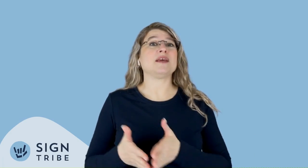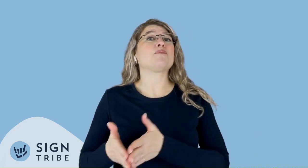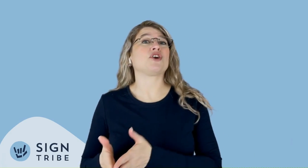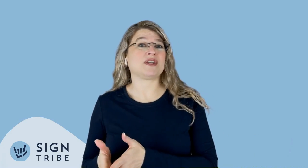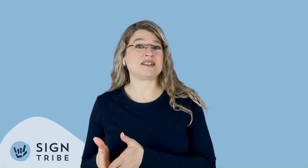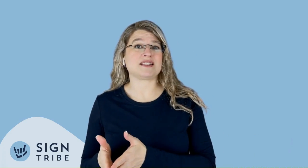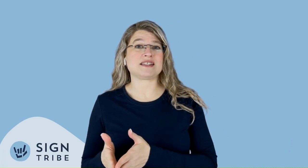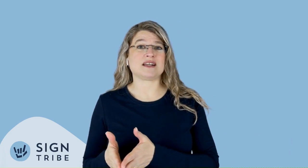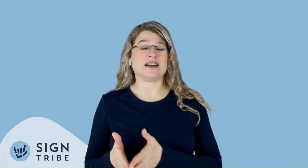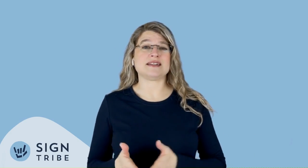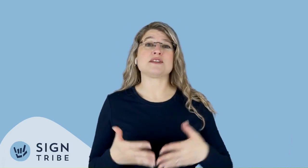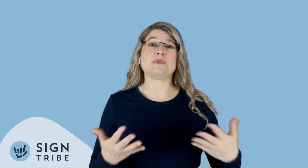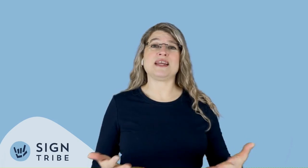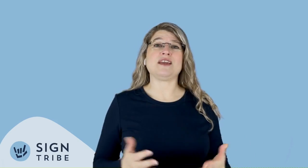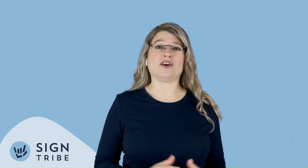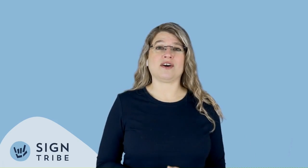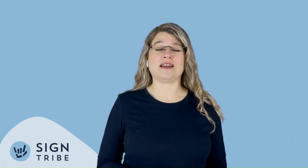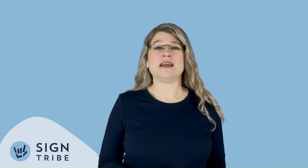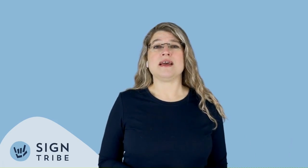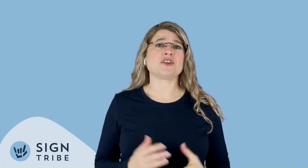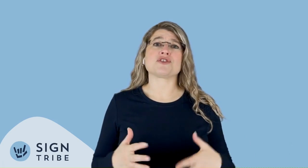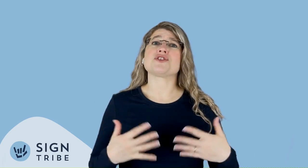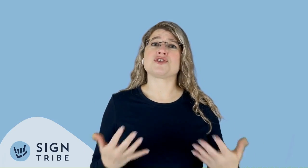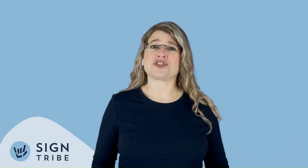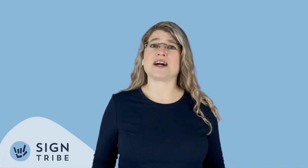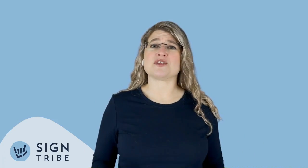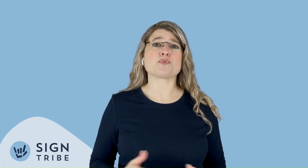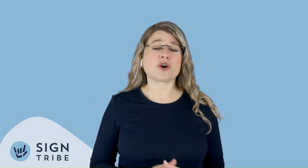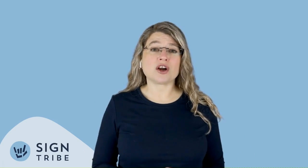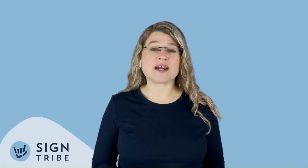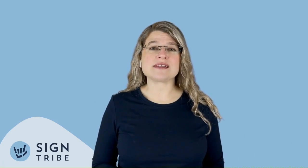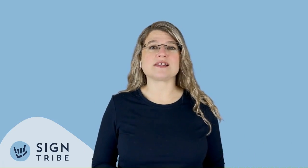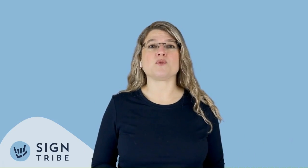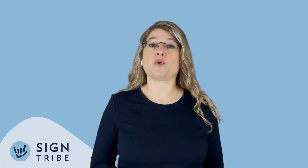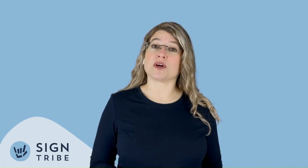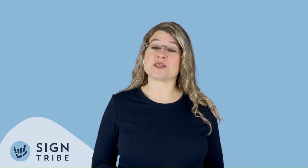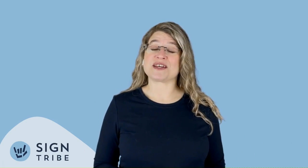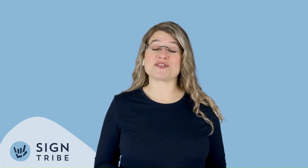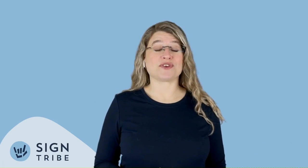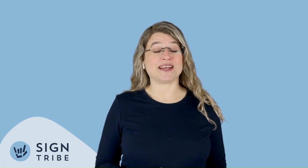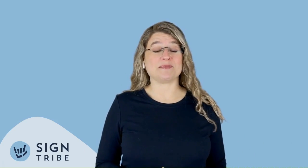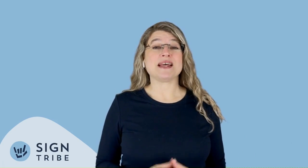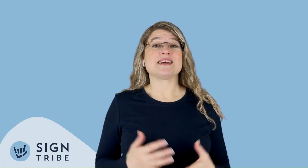then progress to the signs depending on your child's progress and what works best for them.